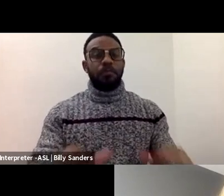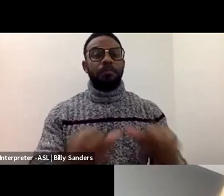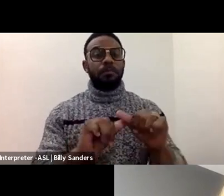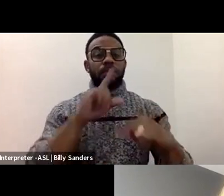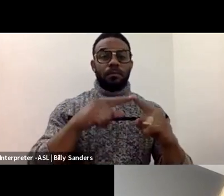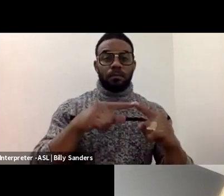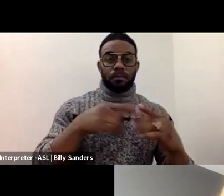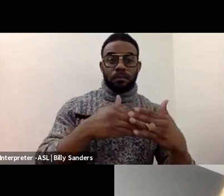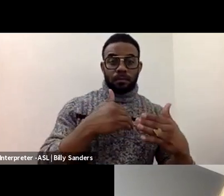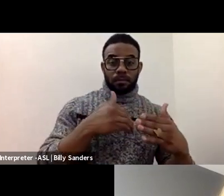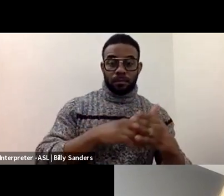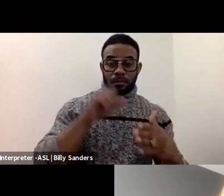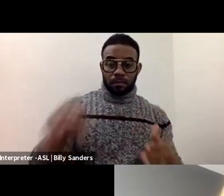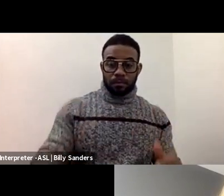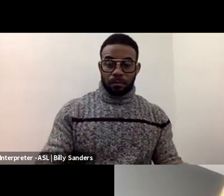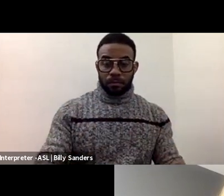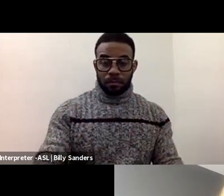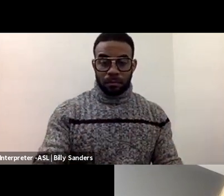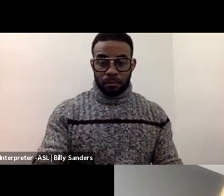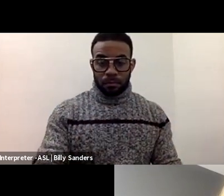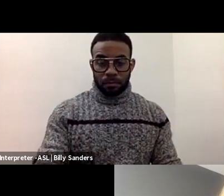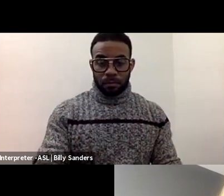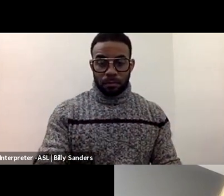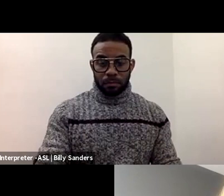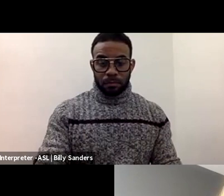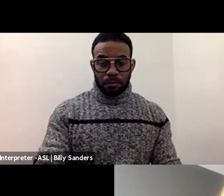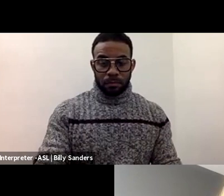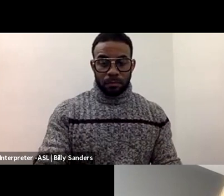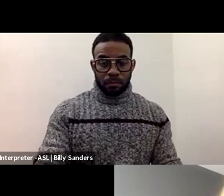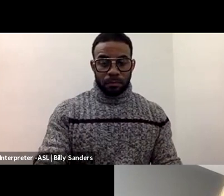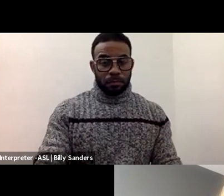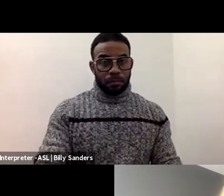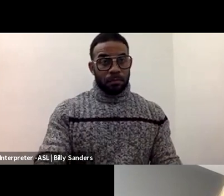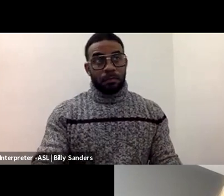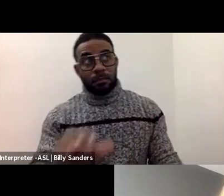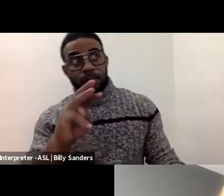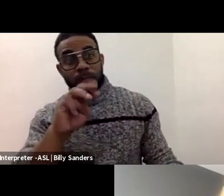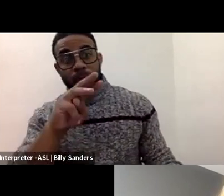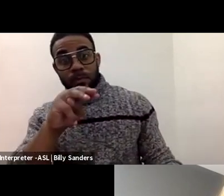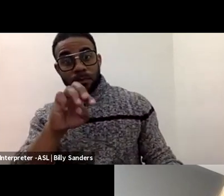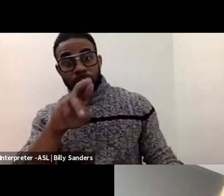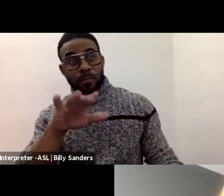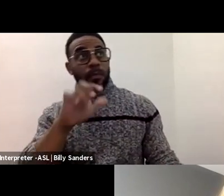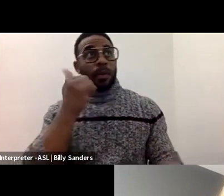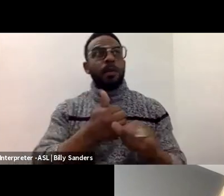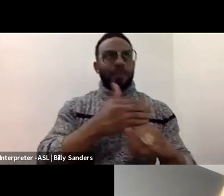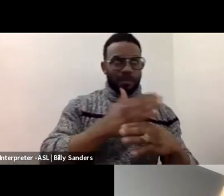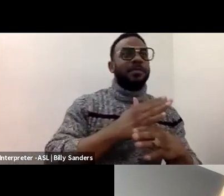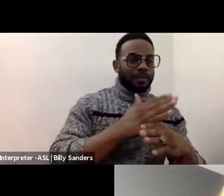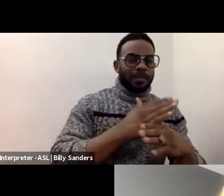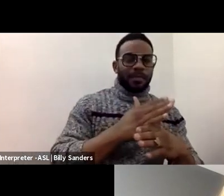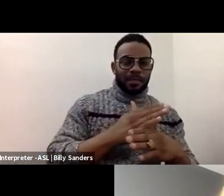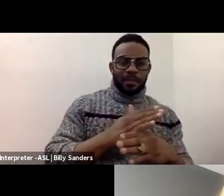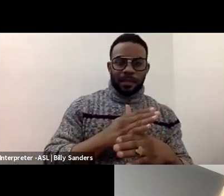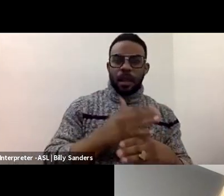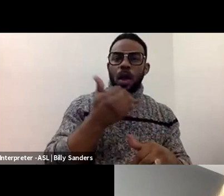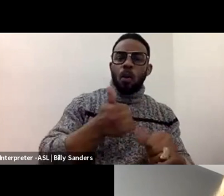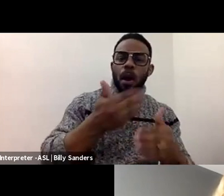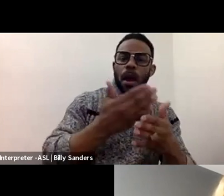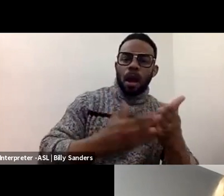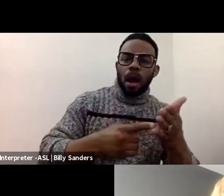predeparture part of this. Sorry. This is Maraina. What factors influenced your decision